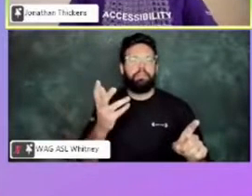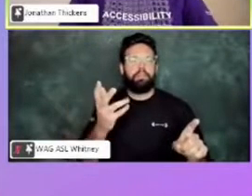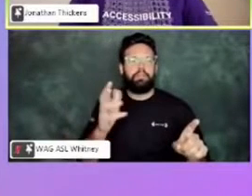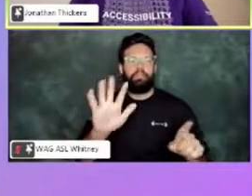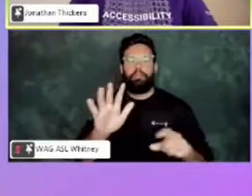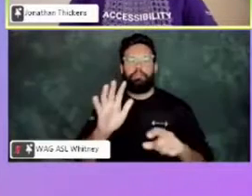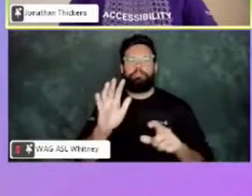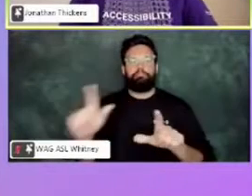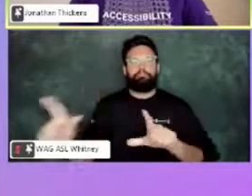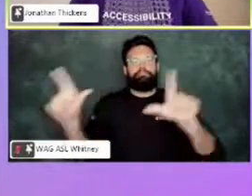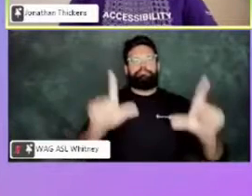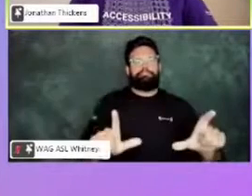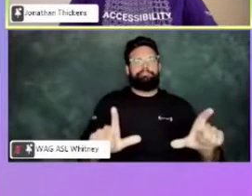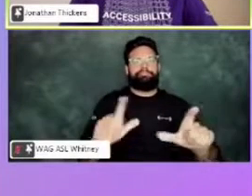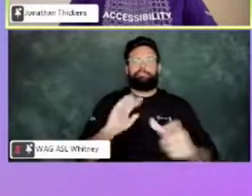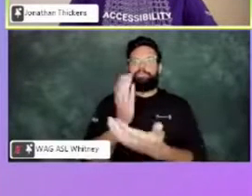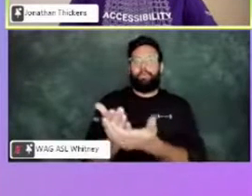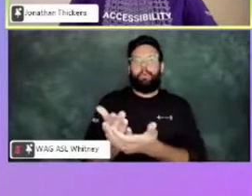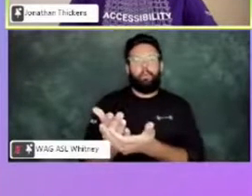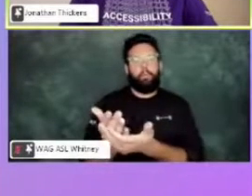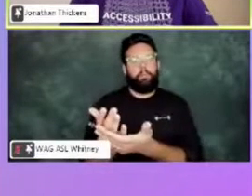and then we're gonna need to refresh to see the latest results.